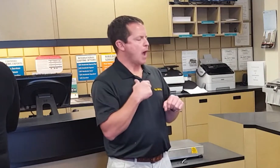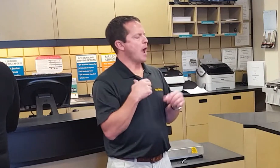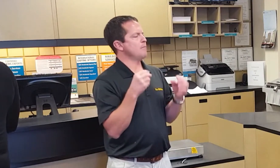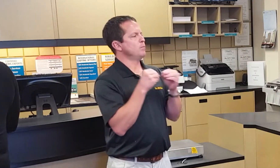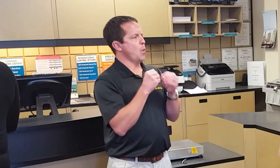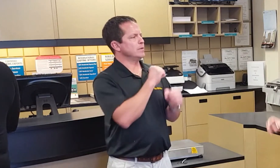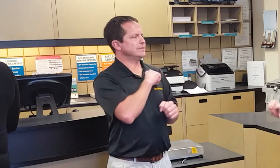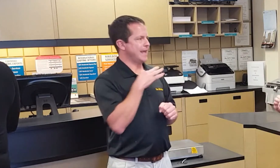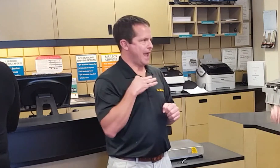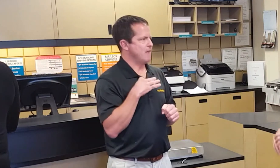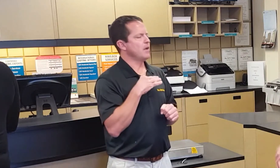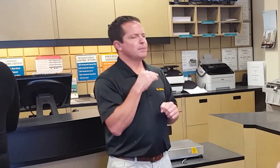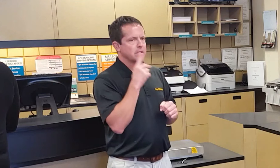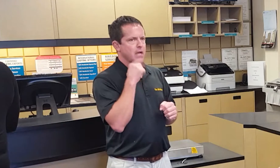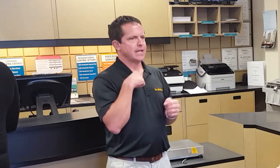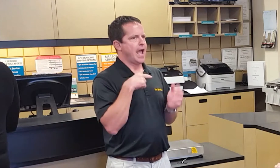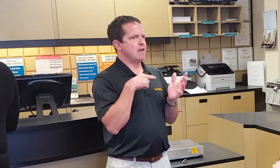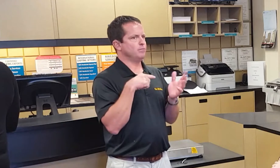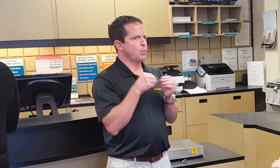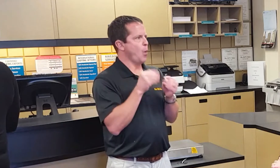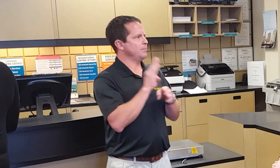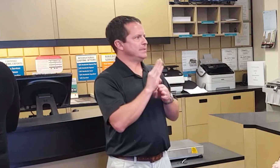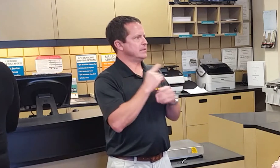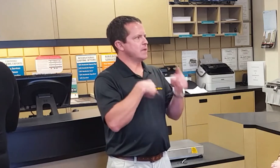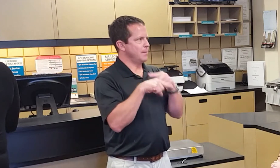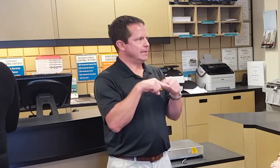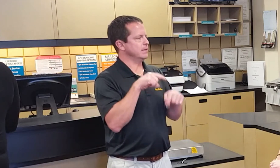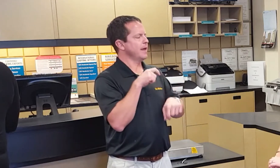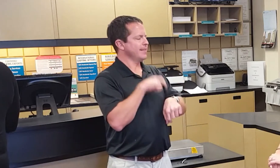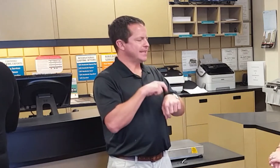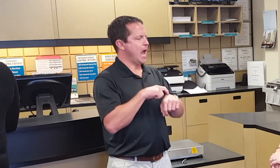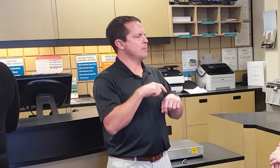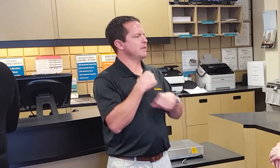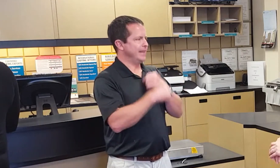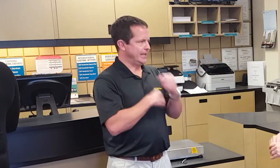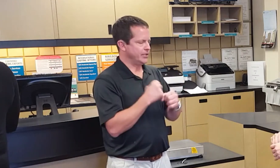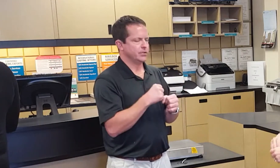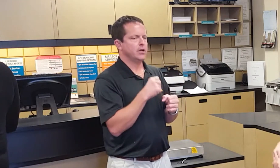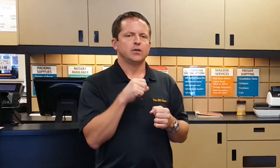for the holidays I have to hire more staff because we have more business this time of year.